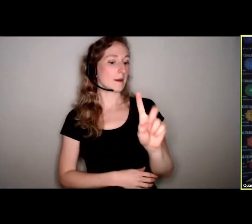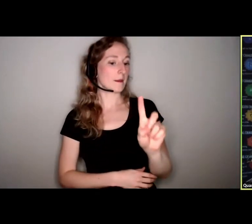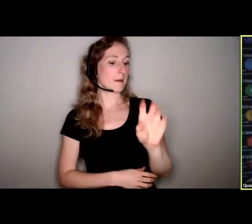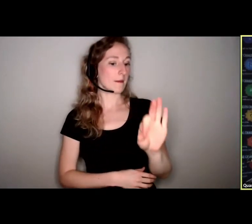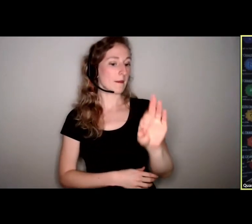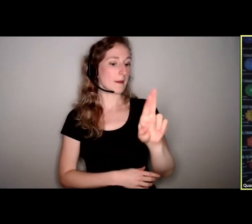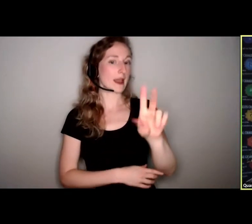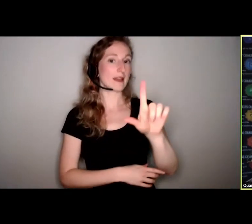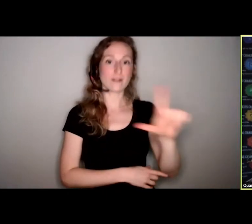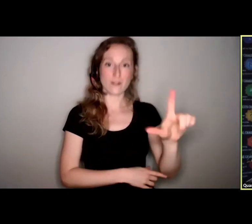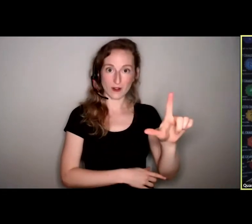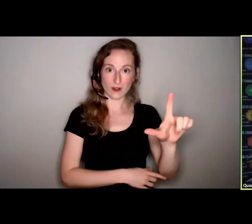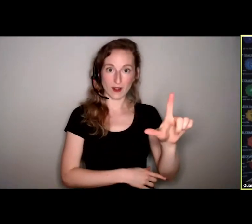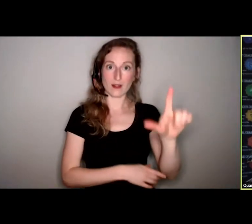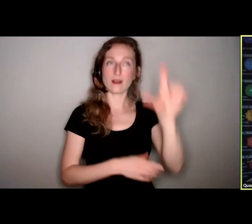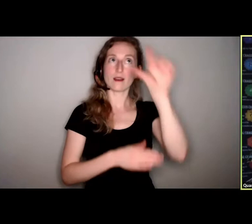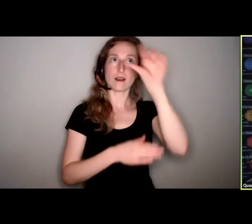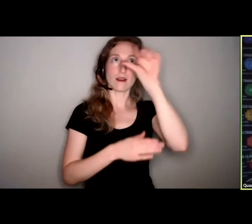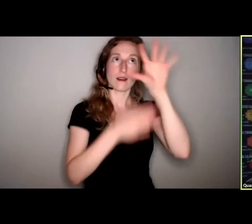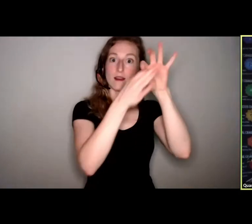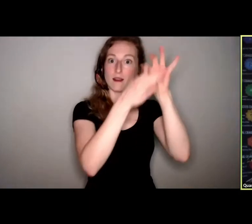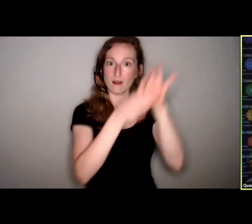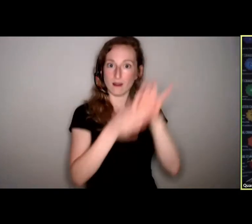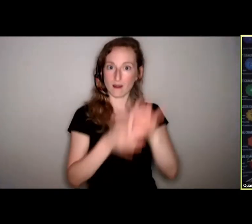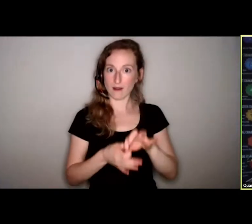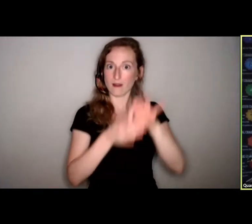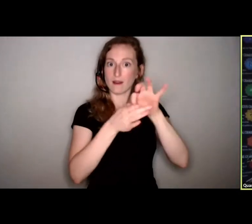Still paintings. What are emotions?